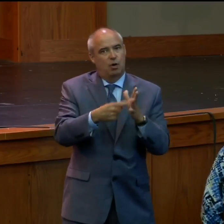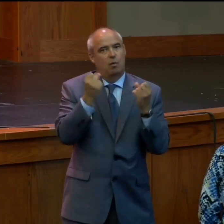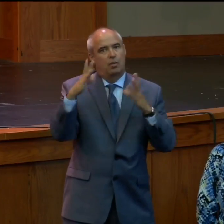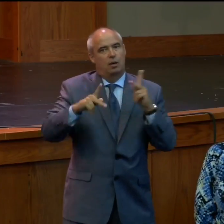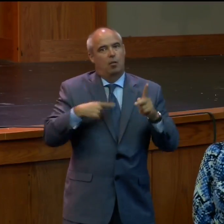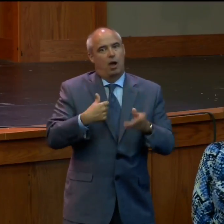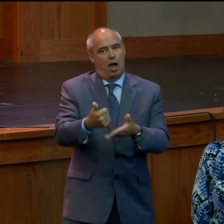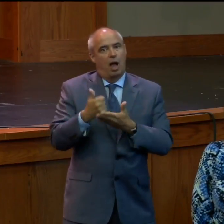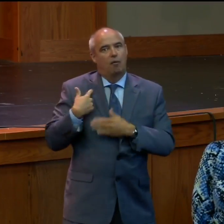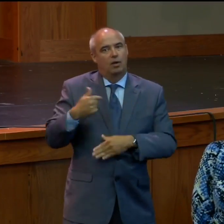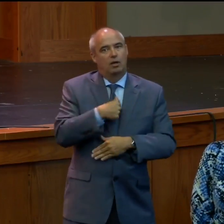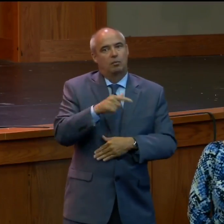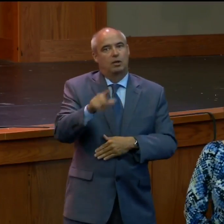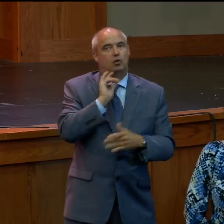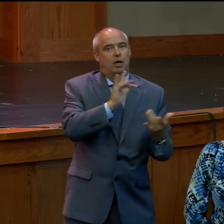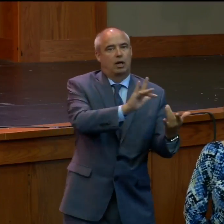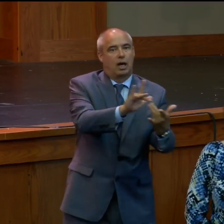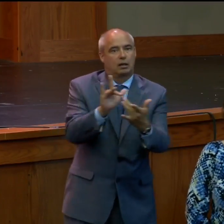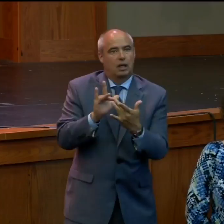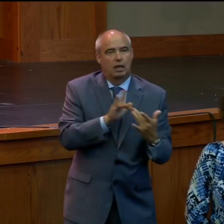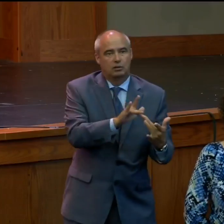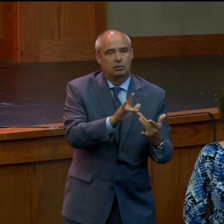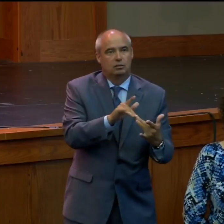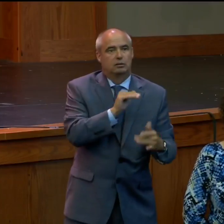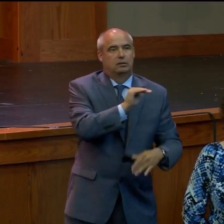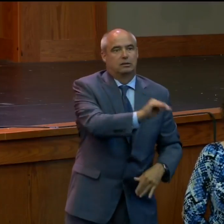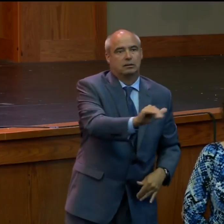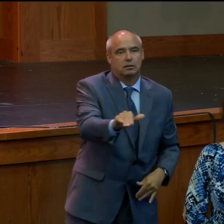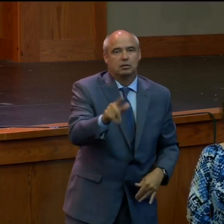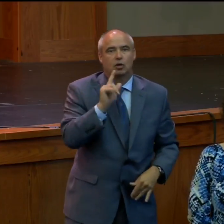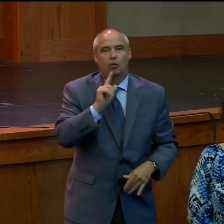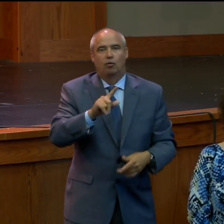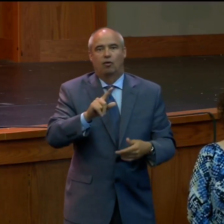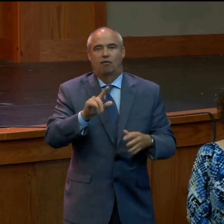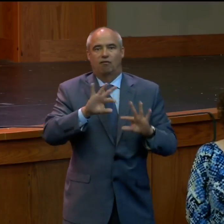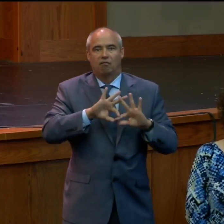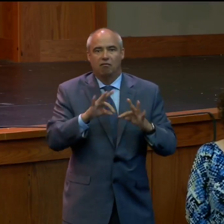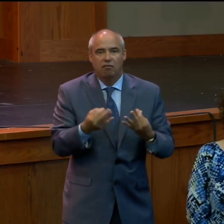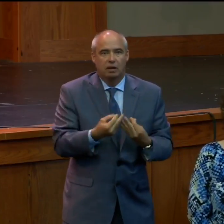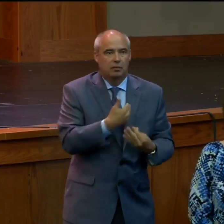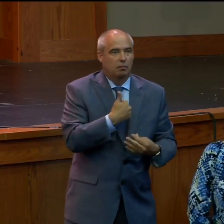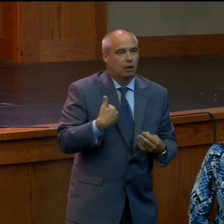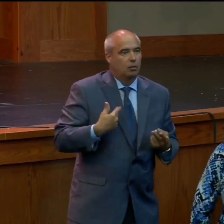BUT WE NEED TO GET IN CONTACT WITH THEM. WE NEED TO TALK TO OUR RELATIVES. WE NEED TO TALK TO OUR FRIENDS.